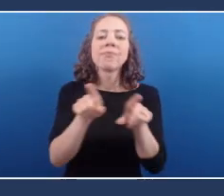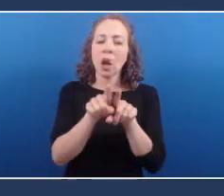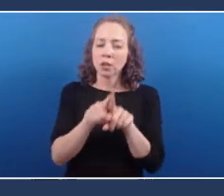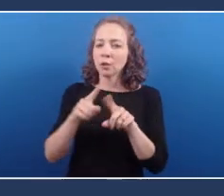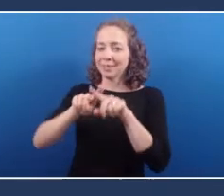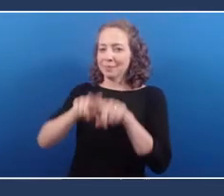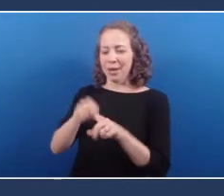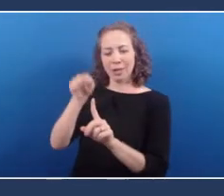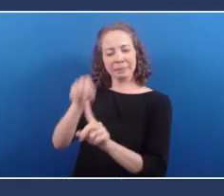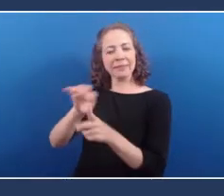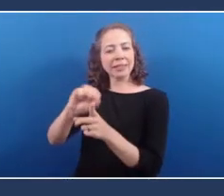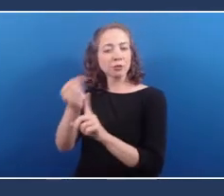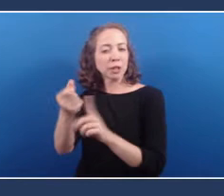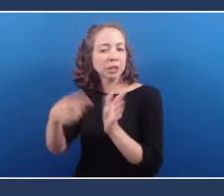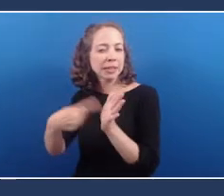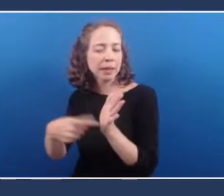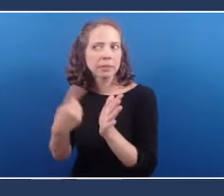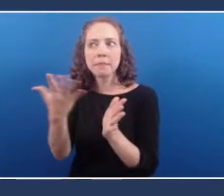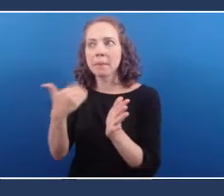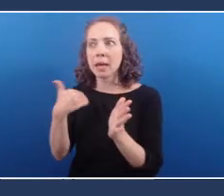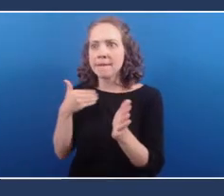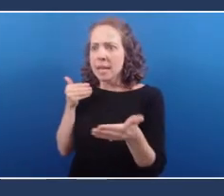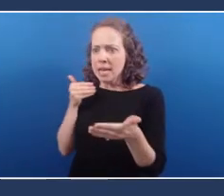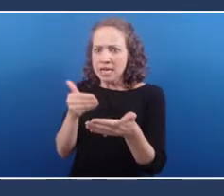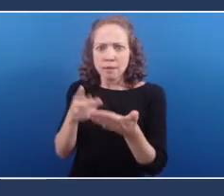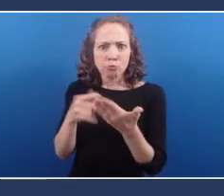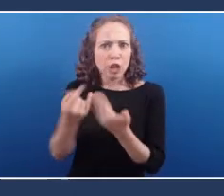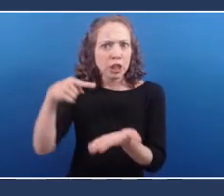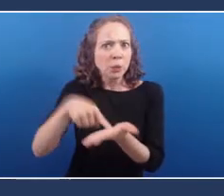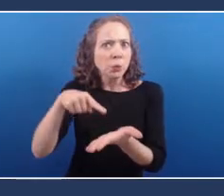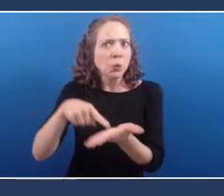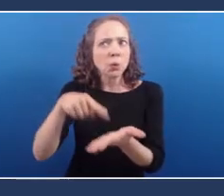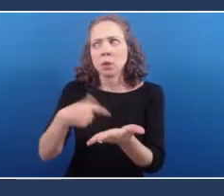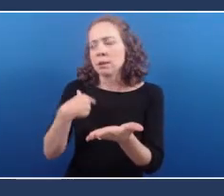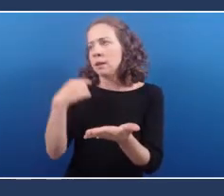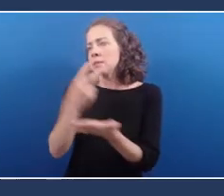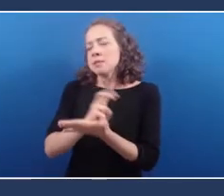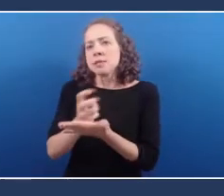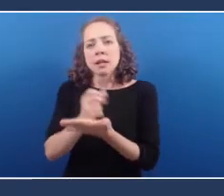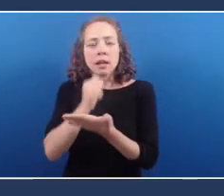you’re not sleeping well and you really feel that stress starting to creep in.